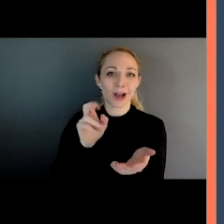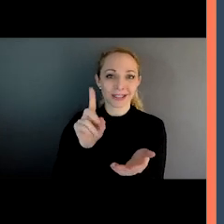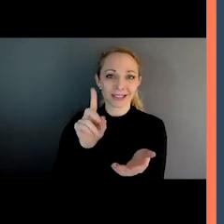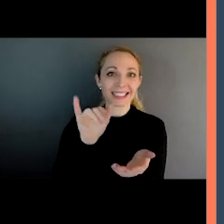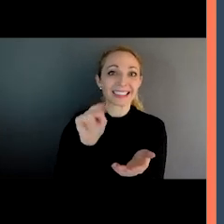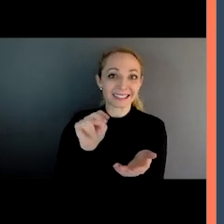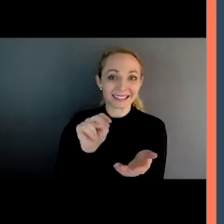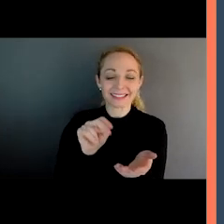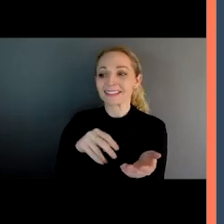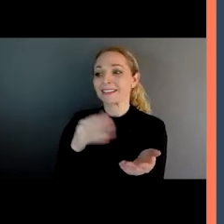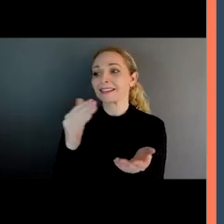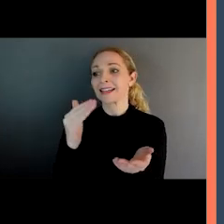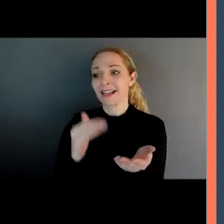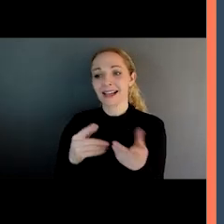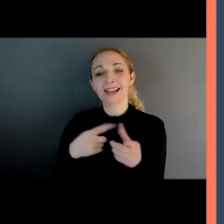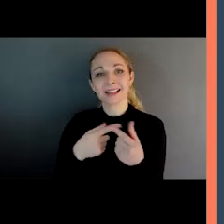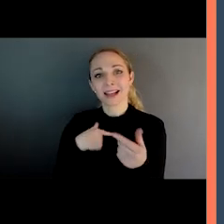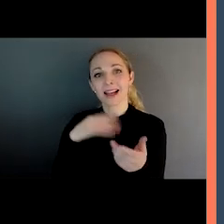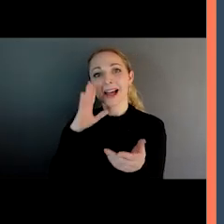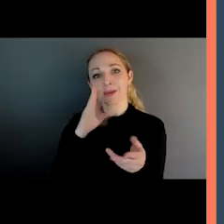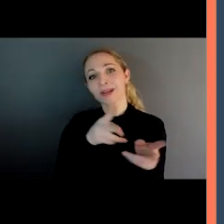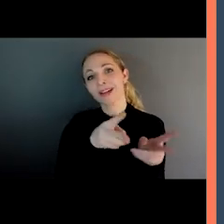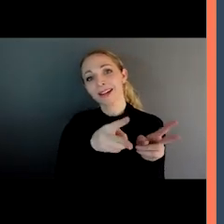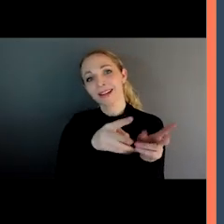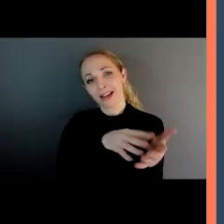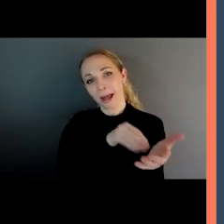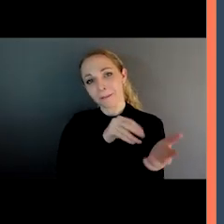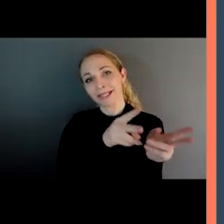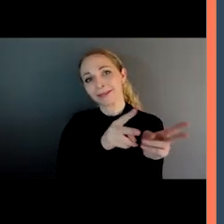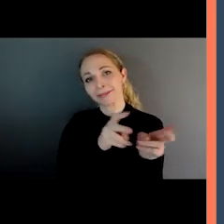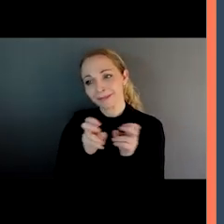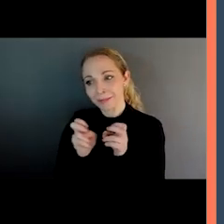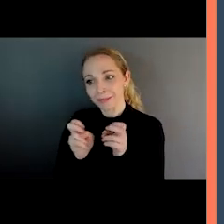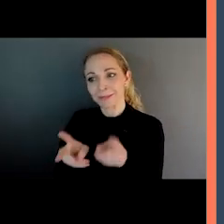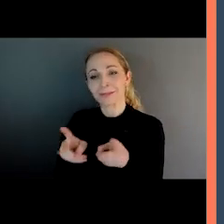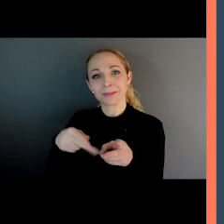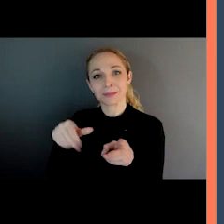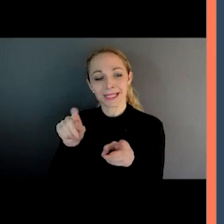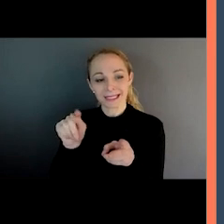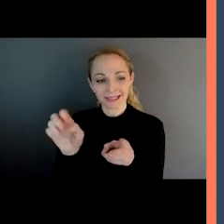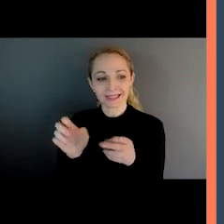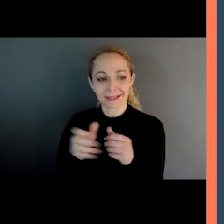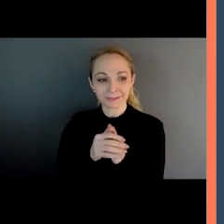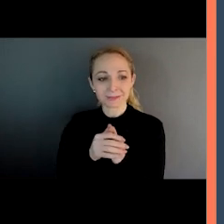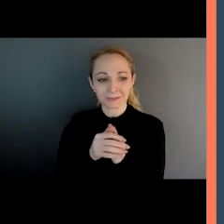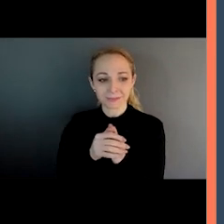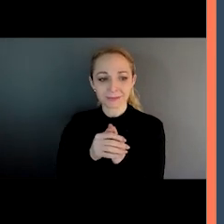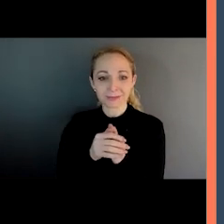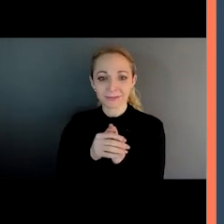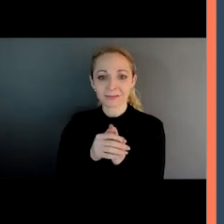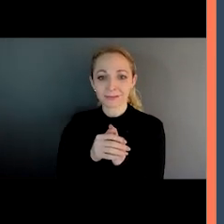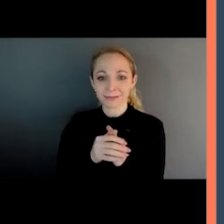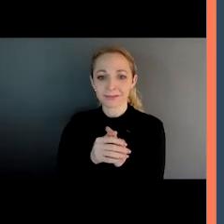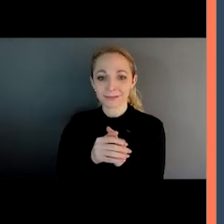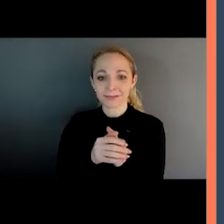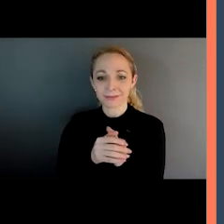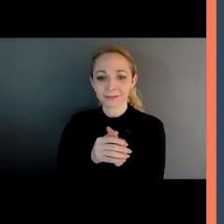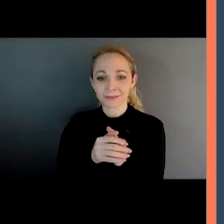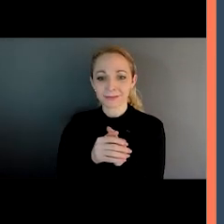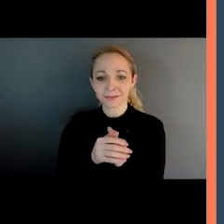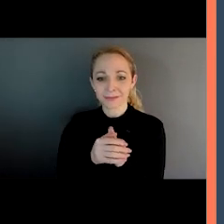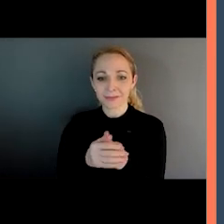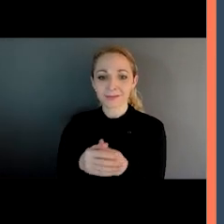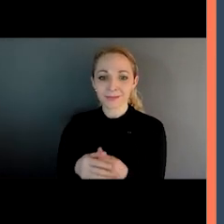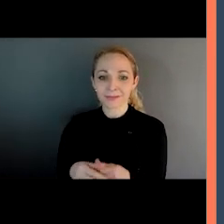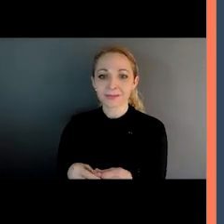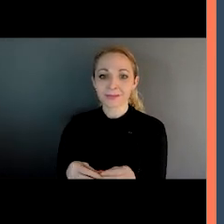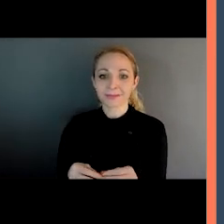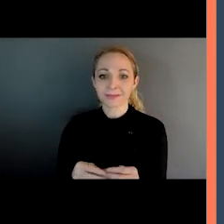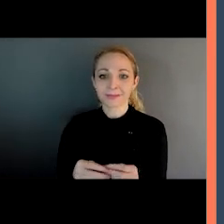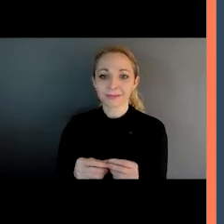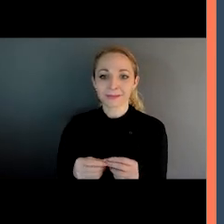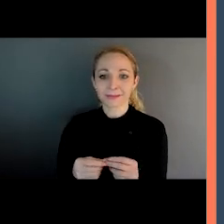AND THEN I WILL COPY AND PASTE THIS.